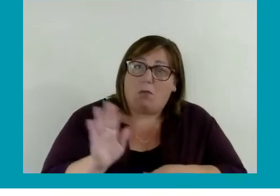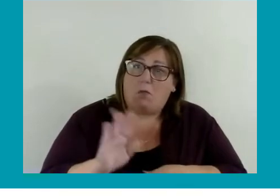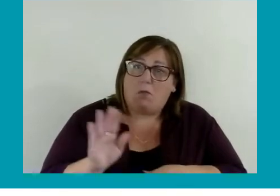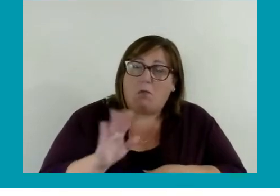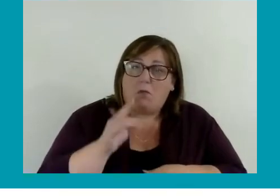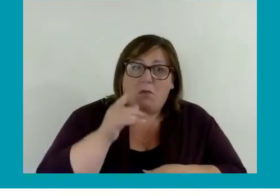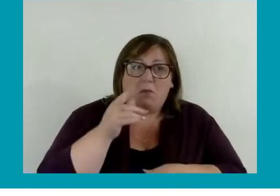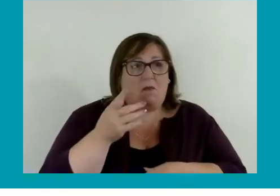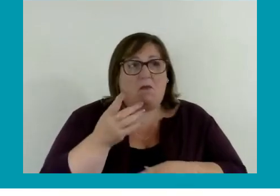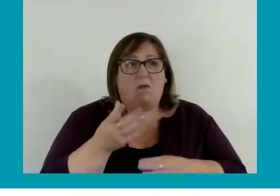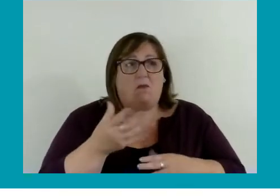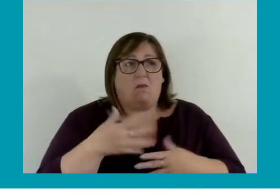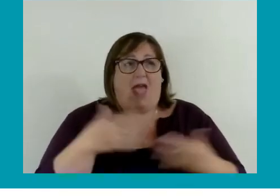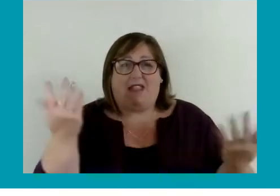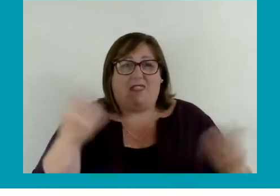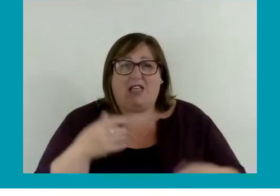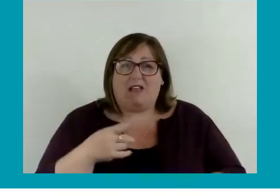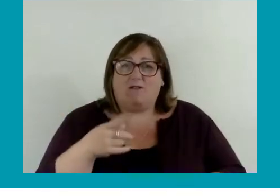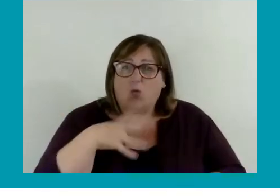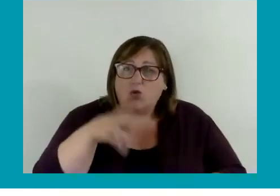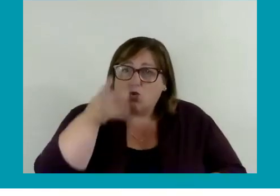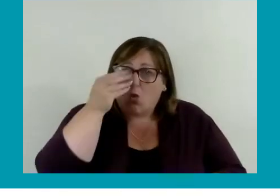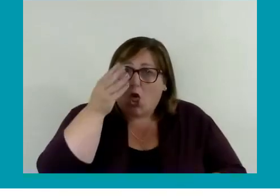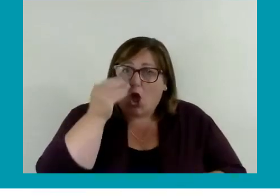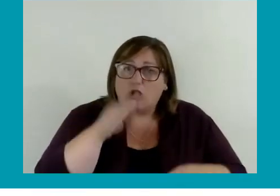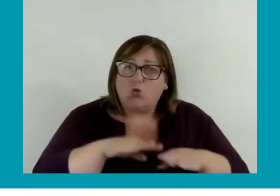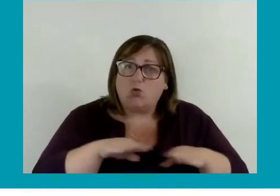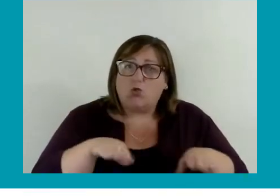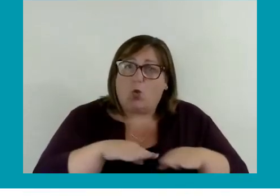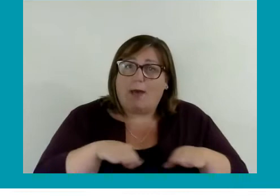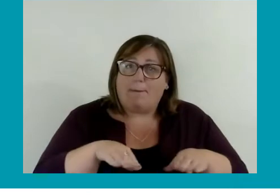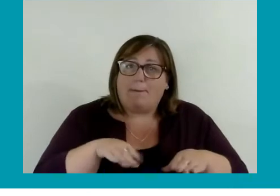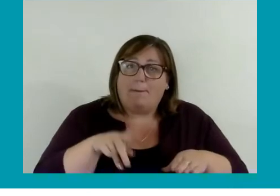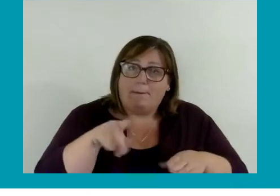benefit that we have the partnership is all about developing yourself in whichever way um